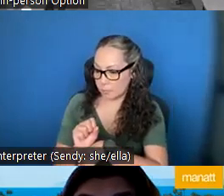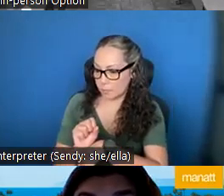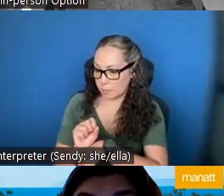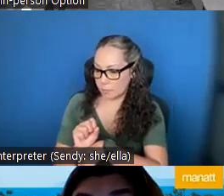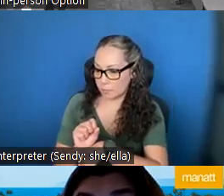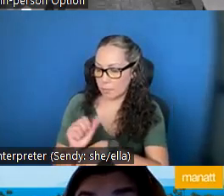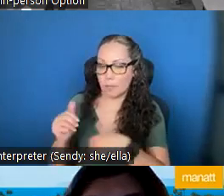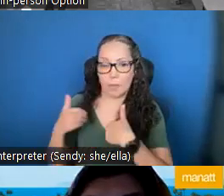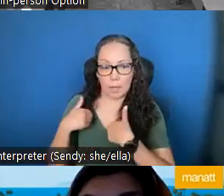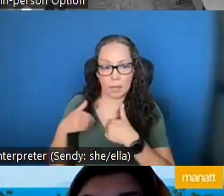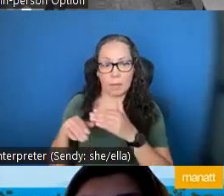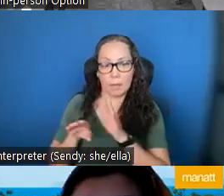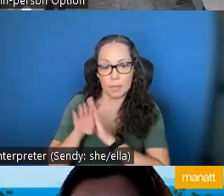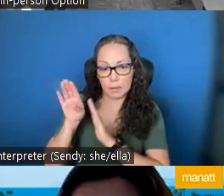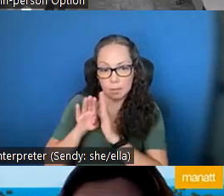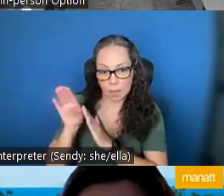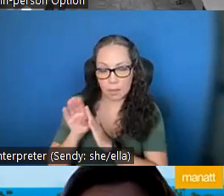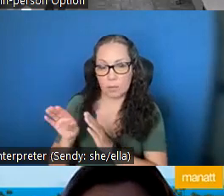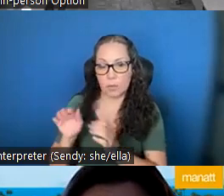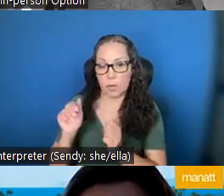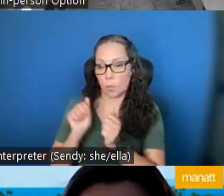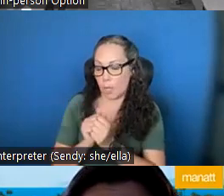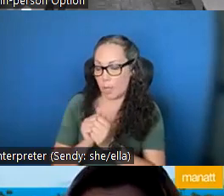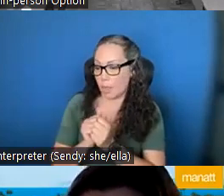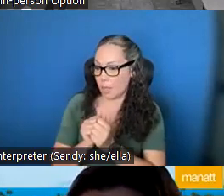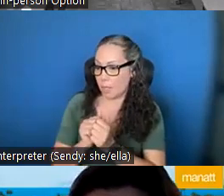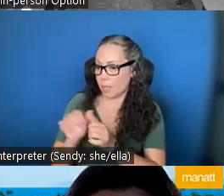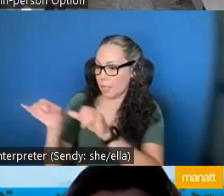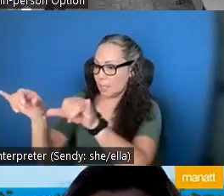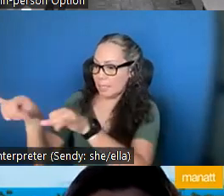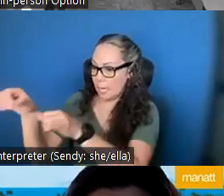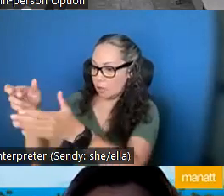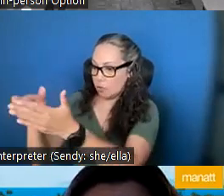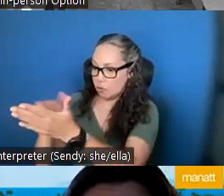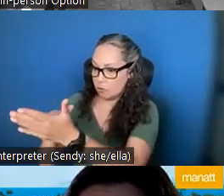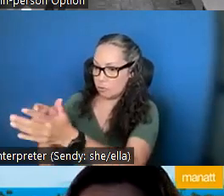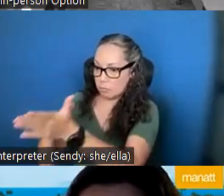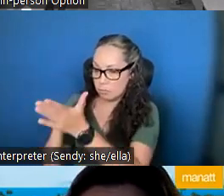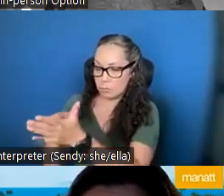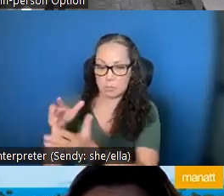translating those into trading standards um that support the designation status flows through from